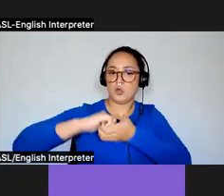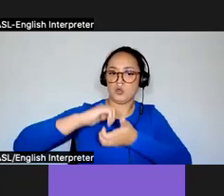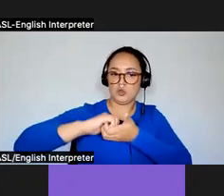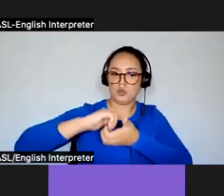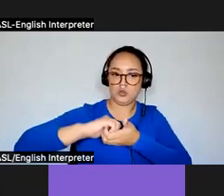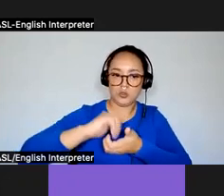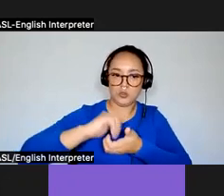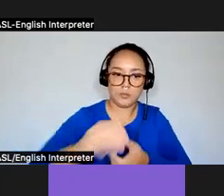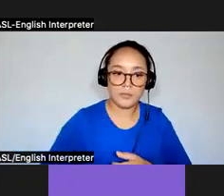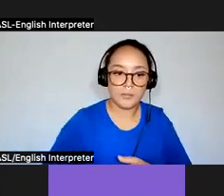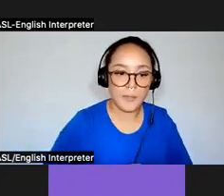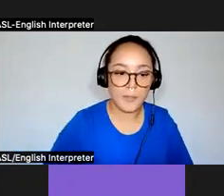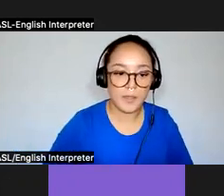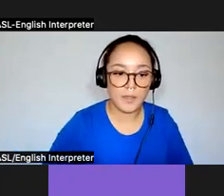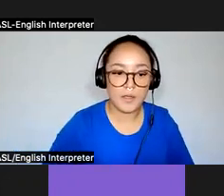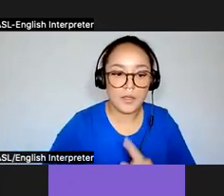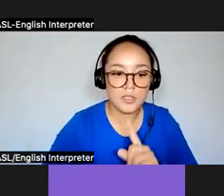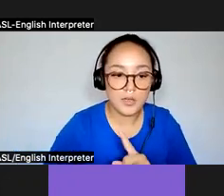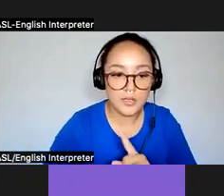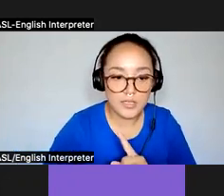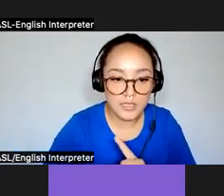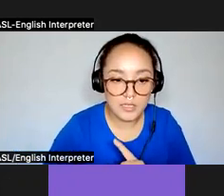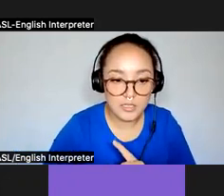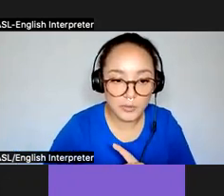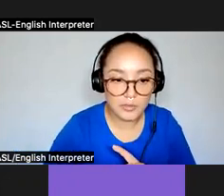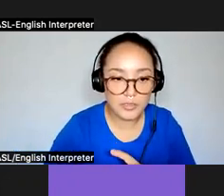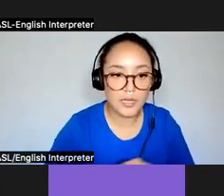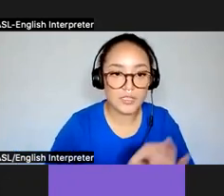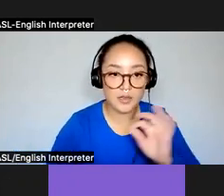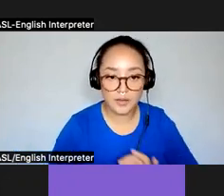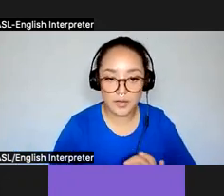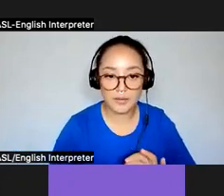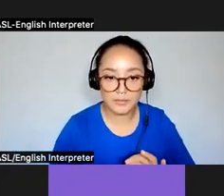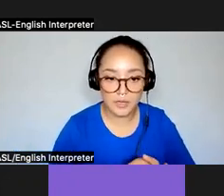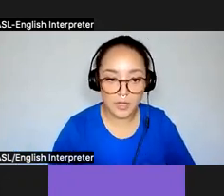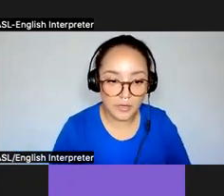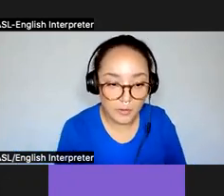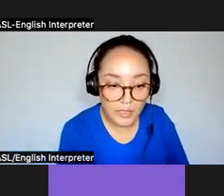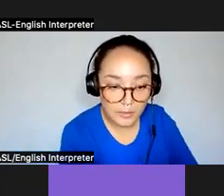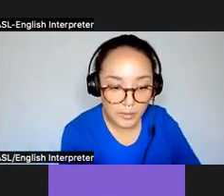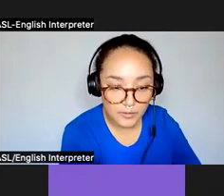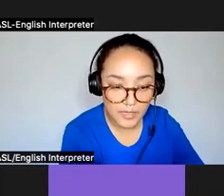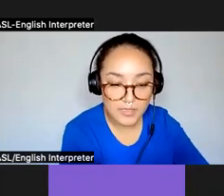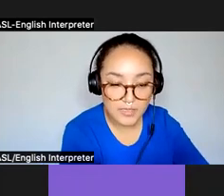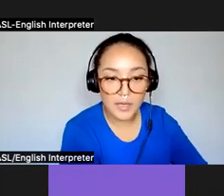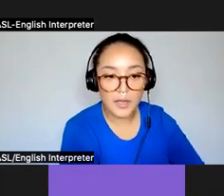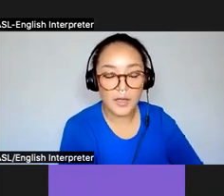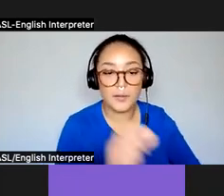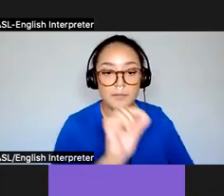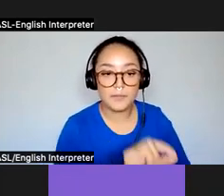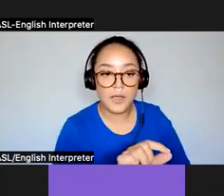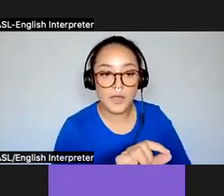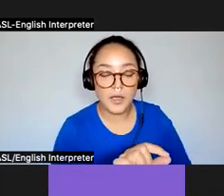ads appeared in this is the interpreter Latasha, you're going a little bit fast.